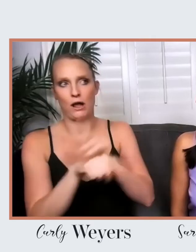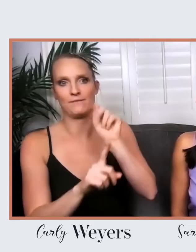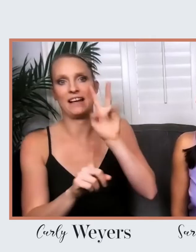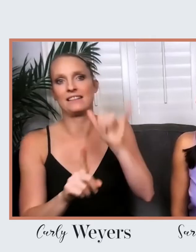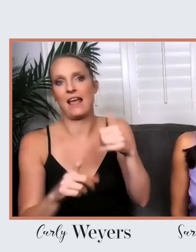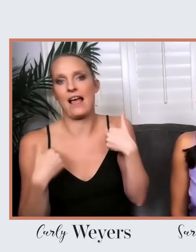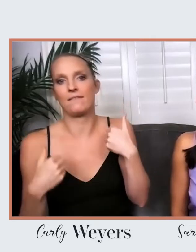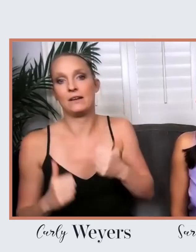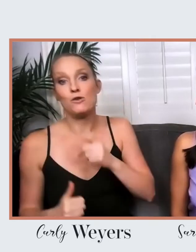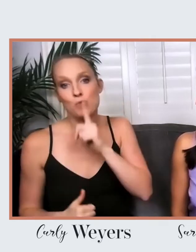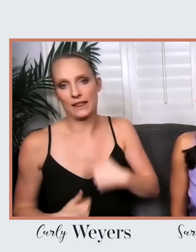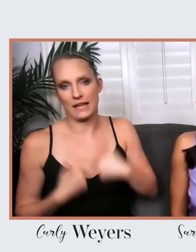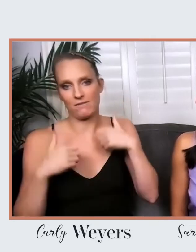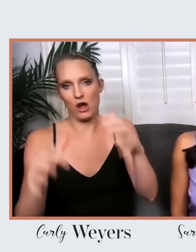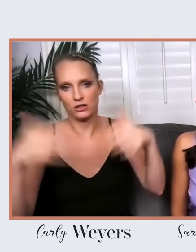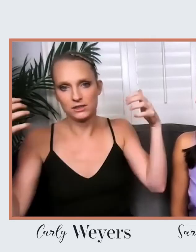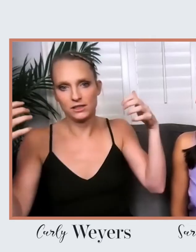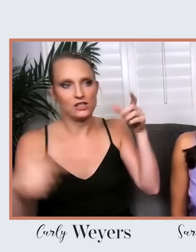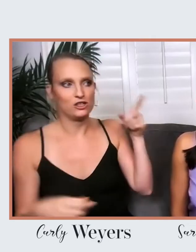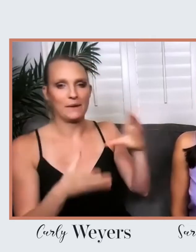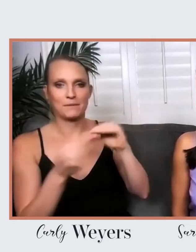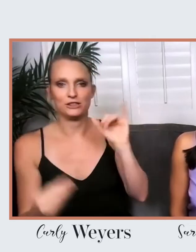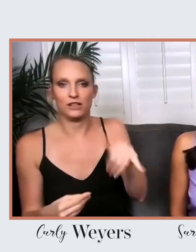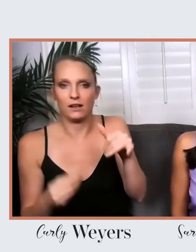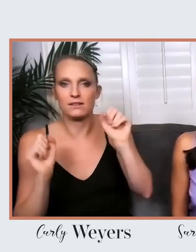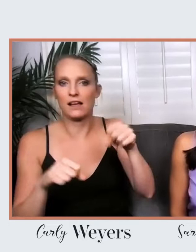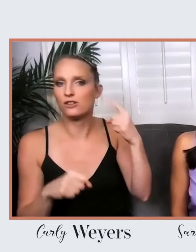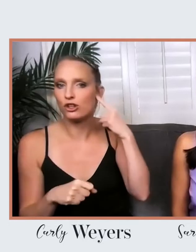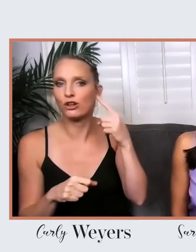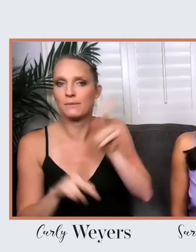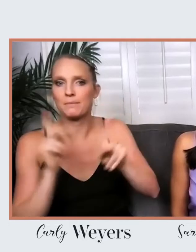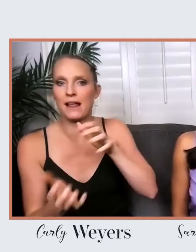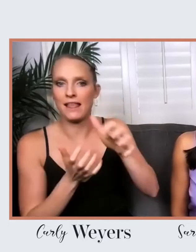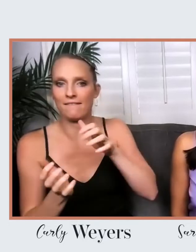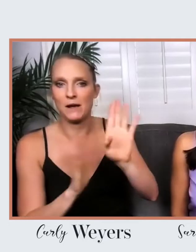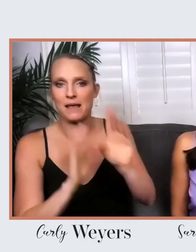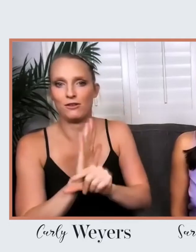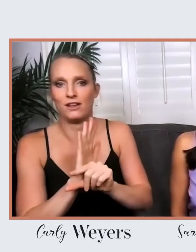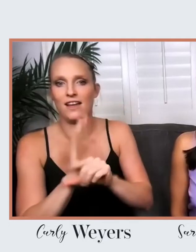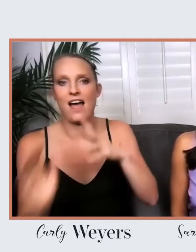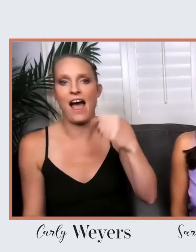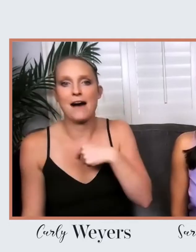on TV that had a real live audience, and she mentioned that you can hear people laughing in the background.